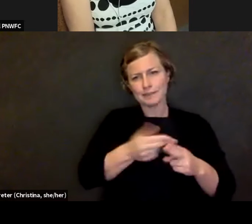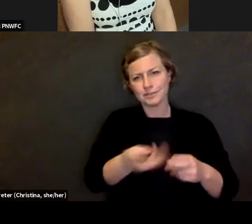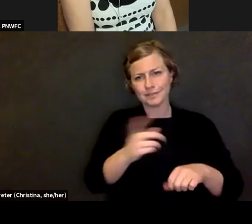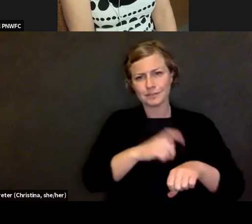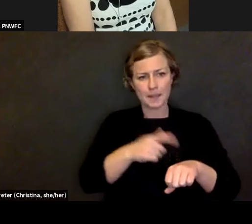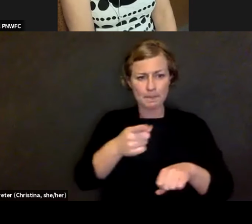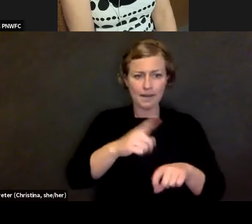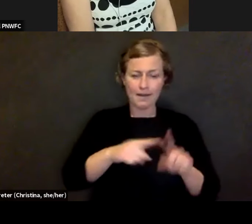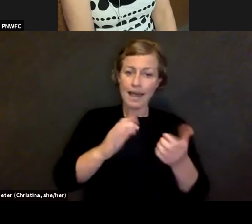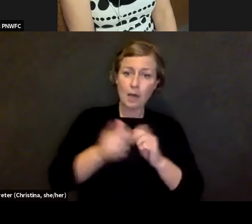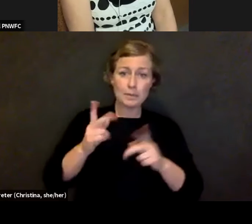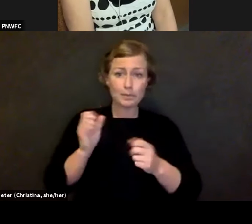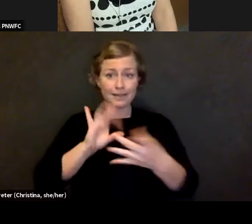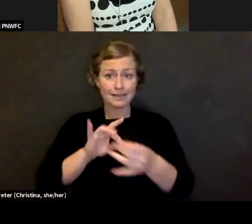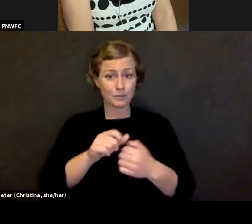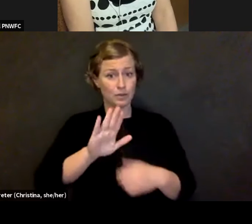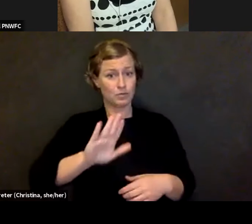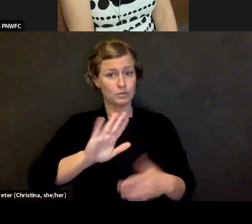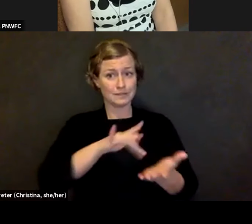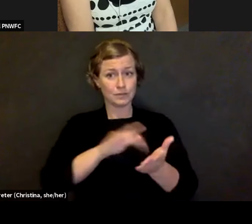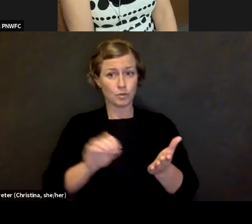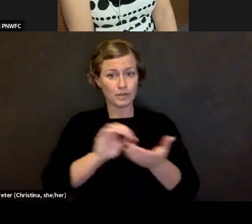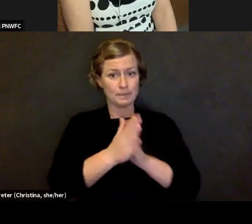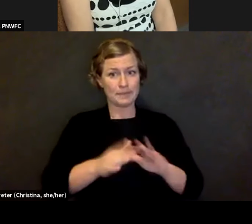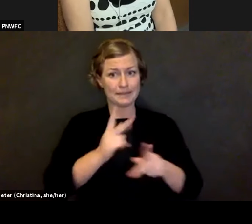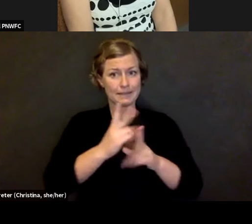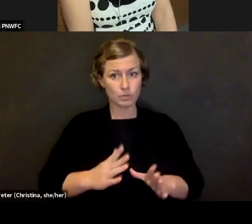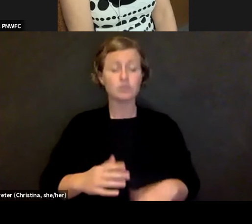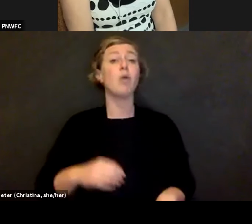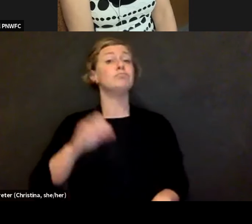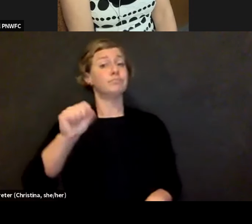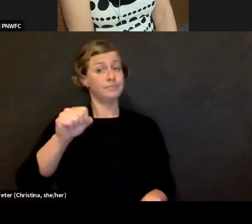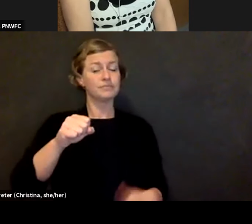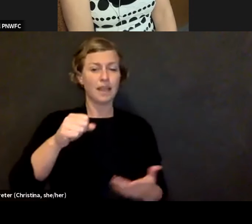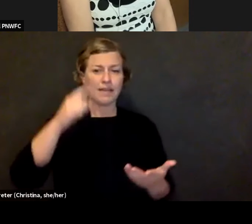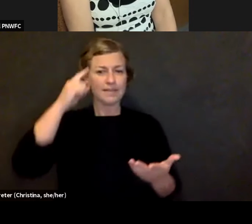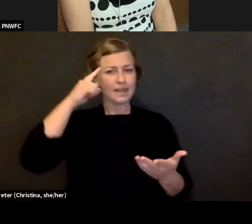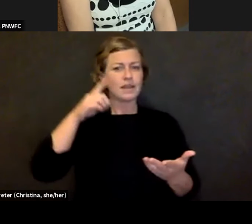much. >> Luke, back to you. We mentioned it several times. How can people connect with you and the